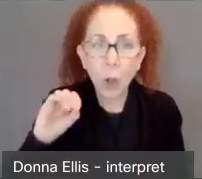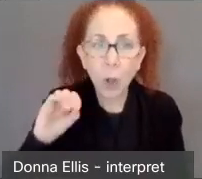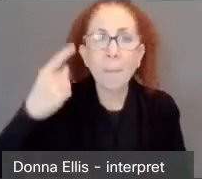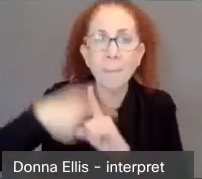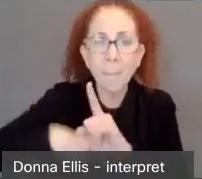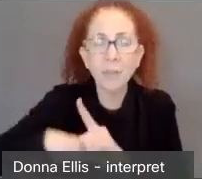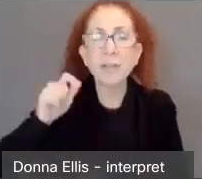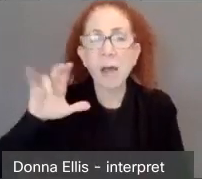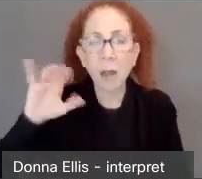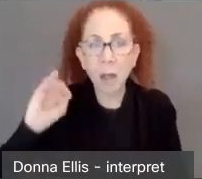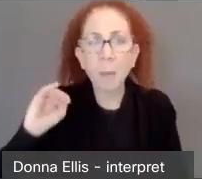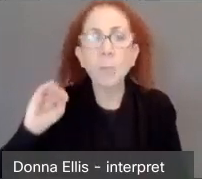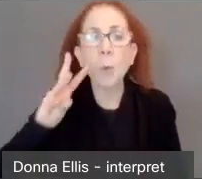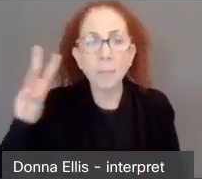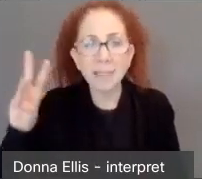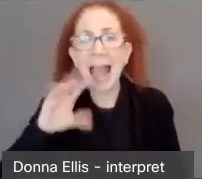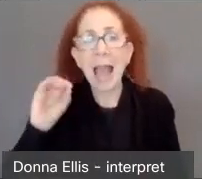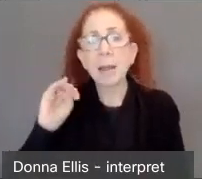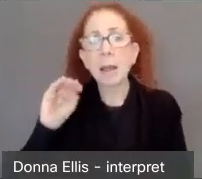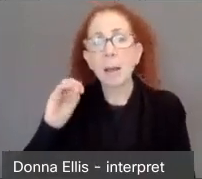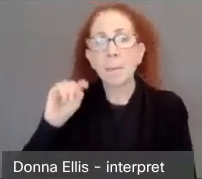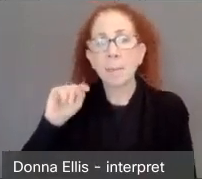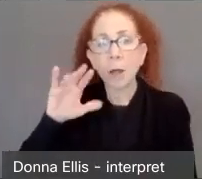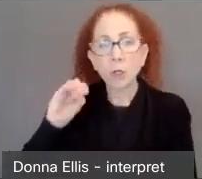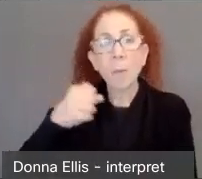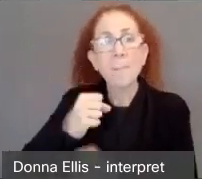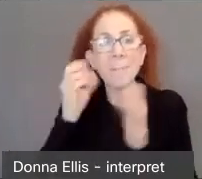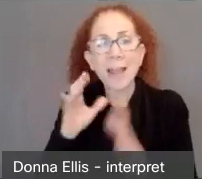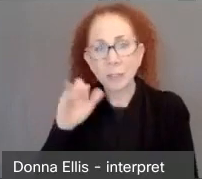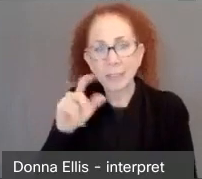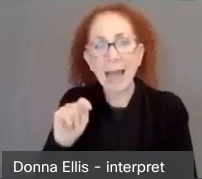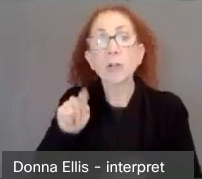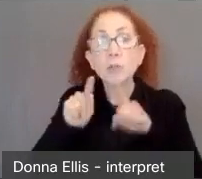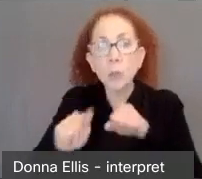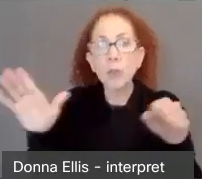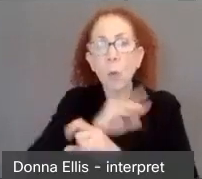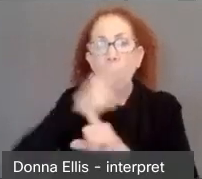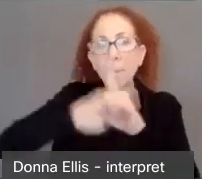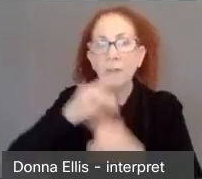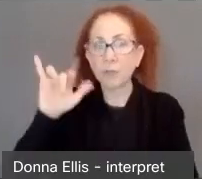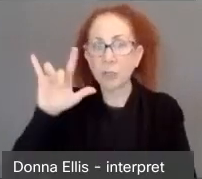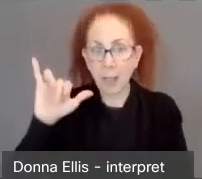and on the Montco Makers app through the entire month of July. They'll be able to